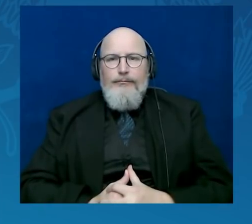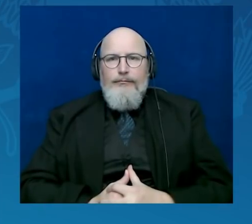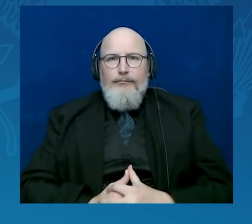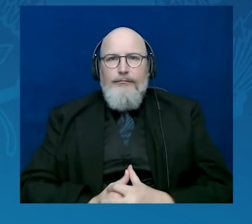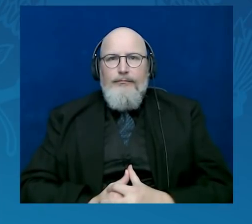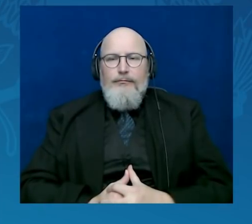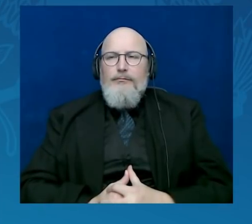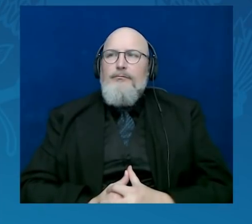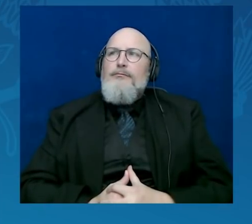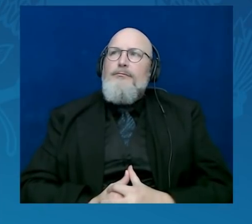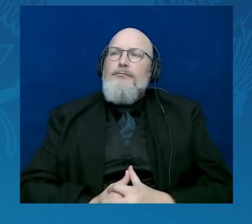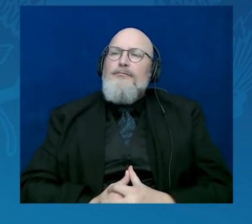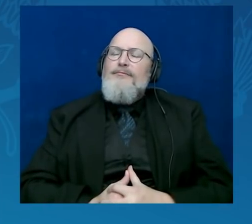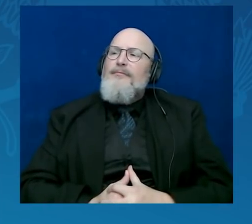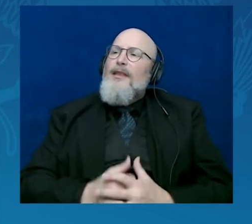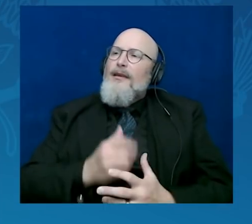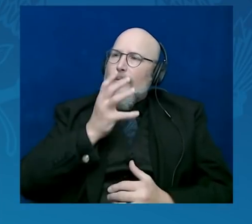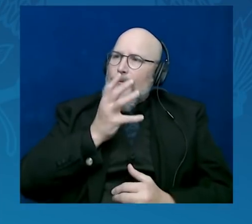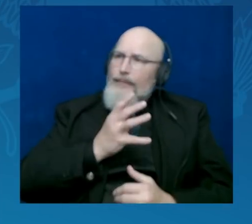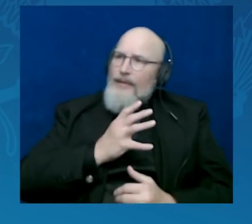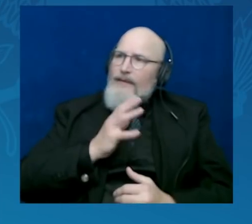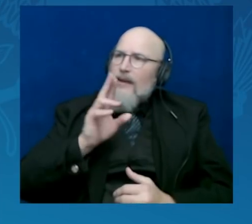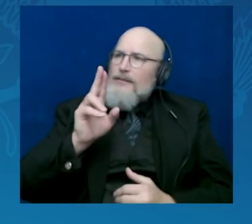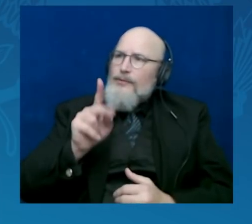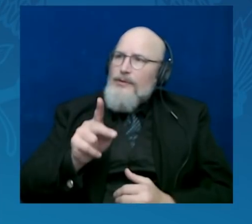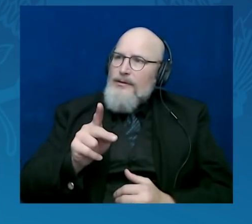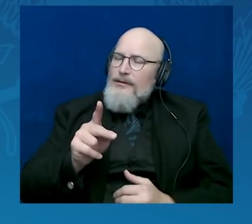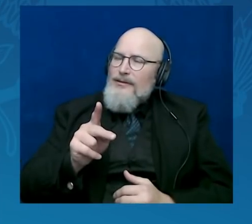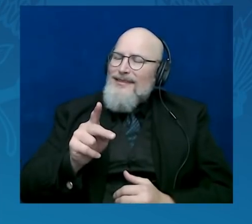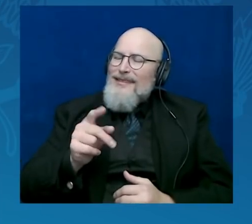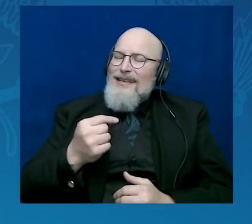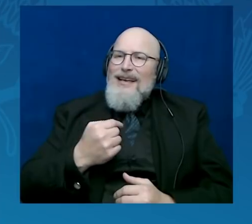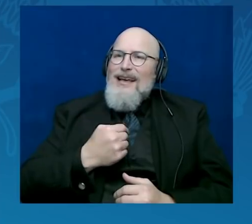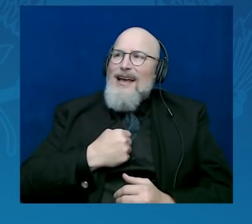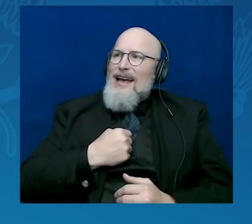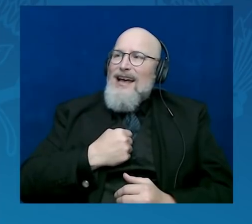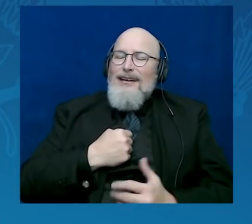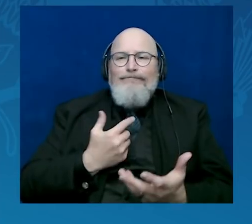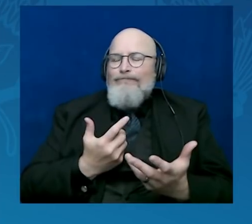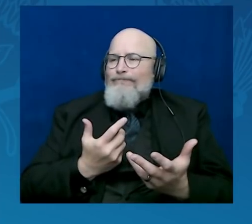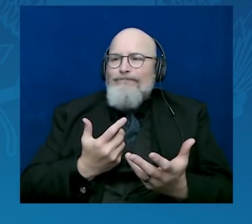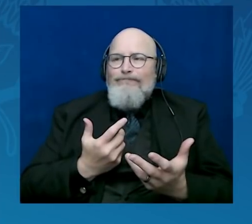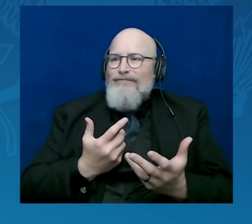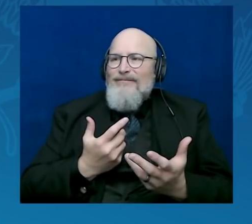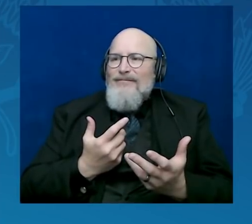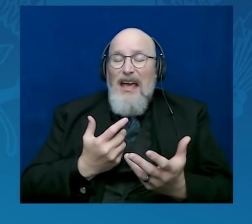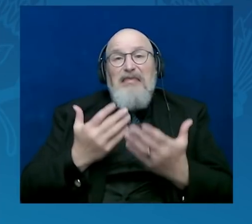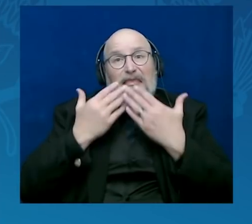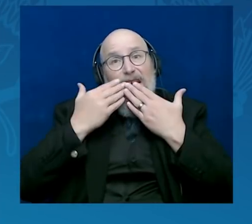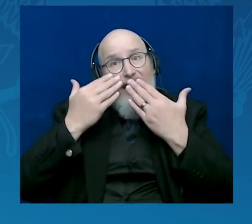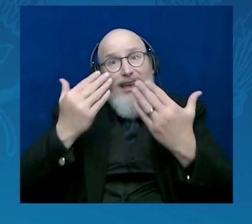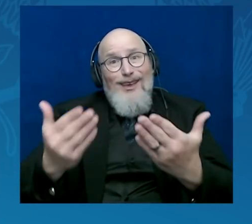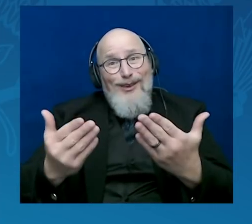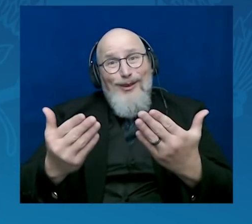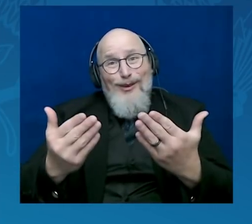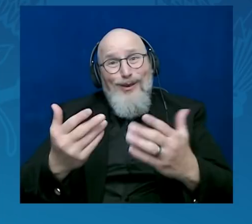Ambassador Ischinger: Madam Vice President, I can only thank you on behalf of our participants of this audience